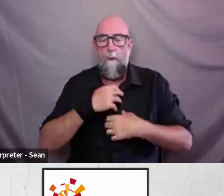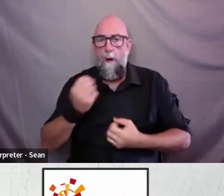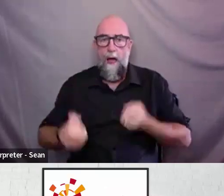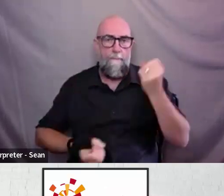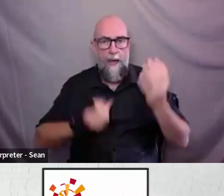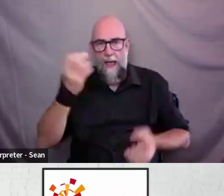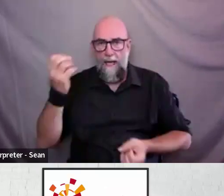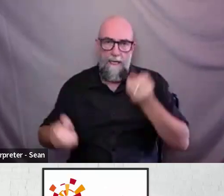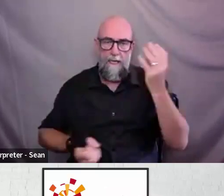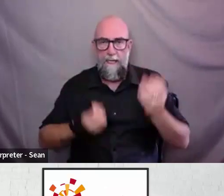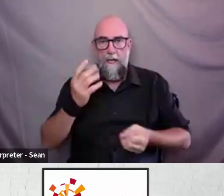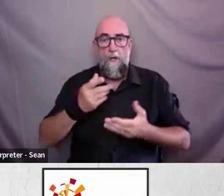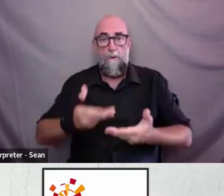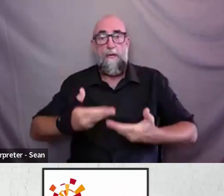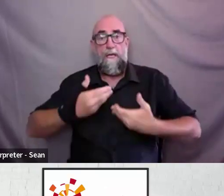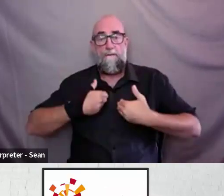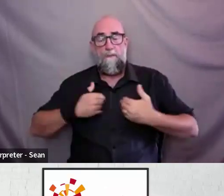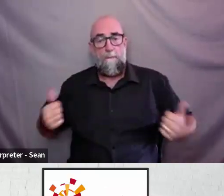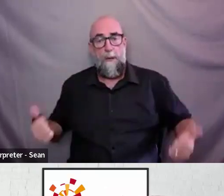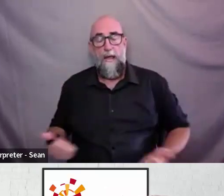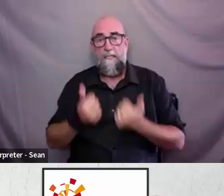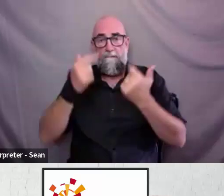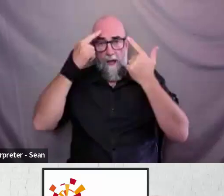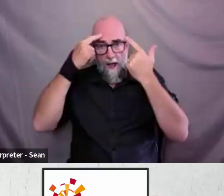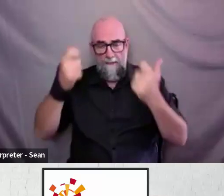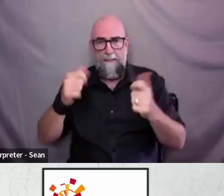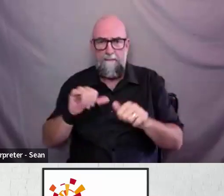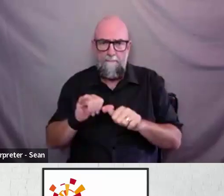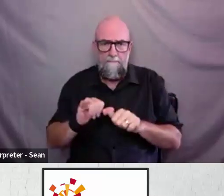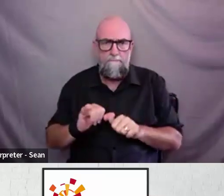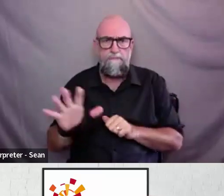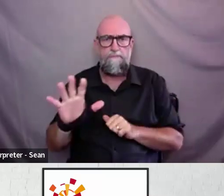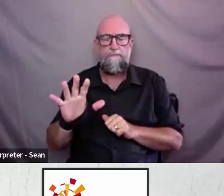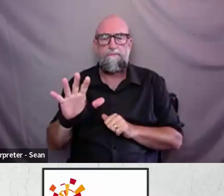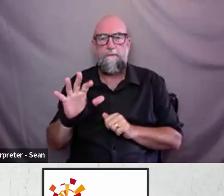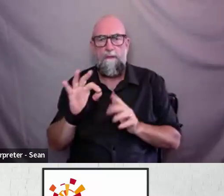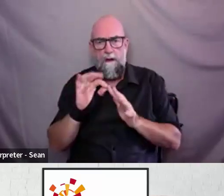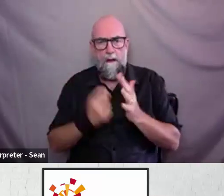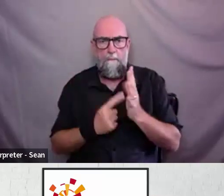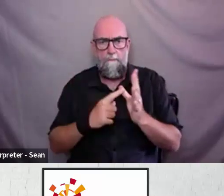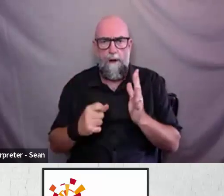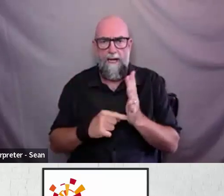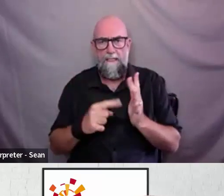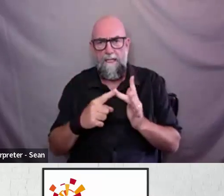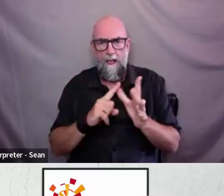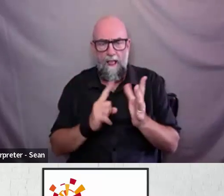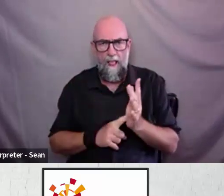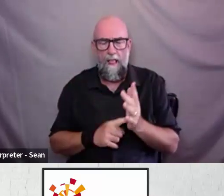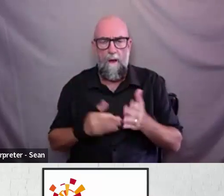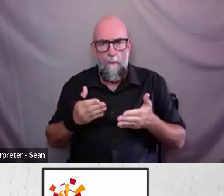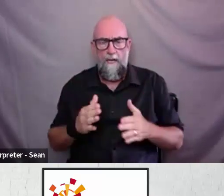, actionable strategies we can use and so many good ideas, that we can reflect upon and take back to our own work